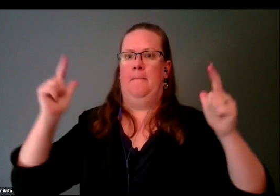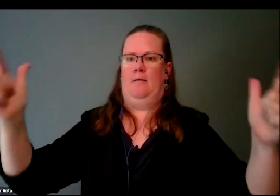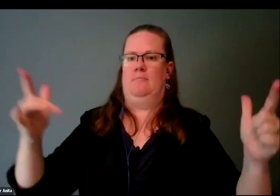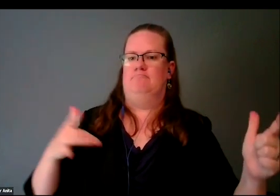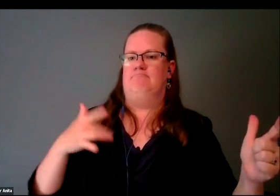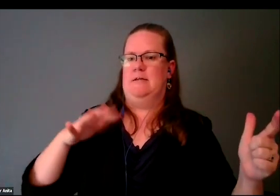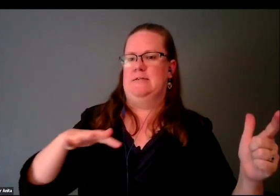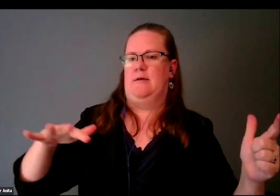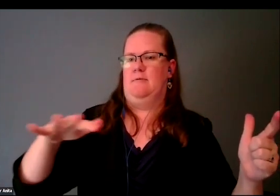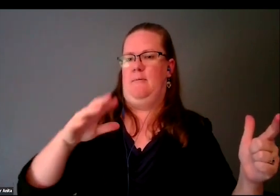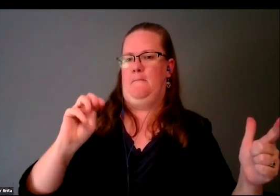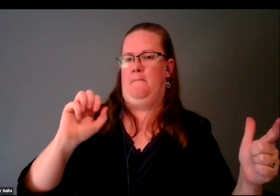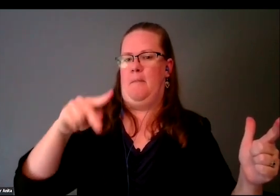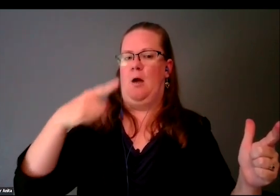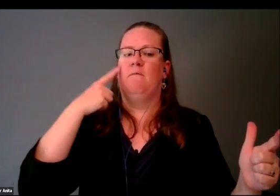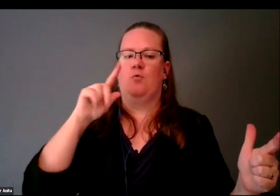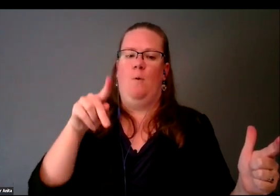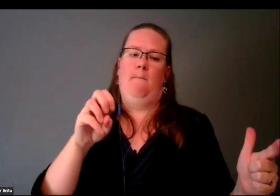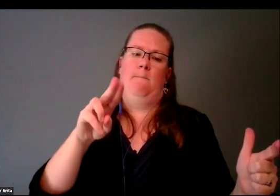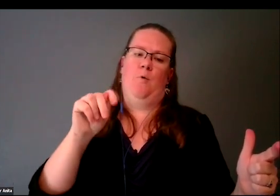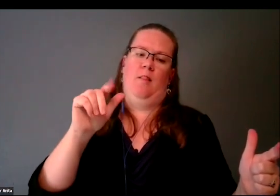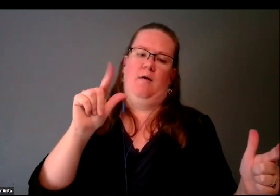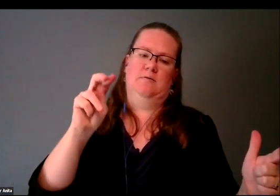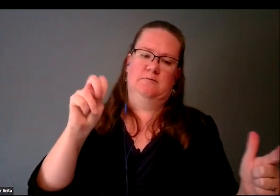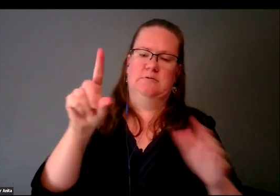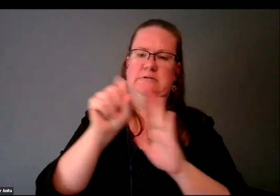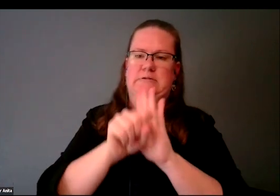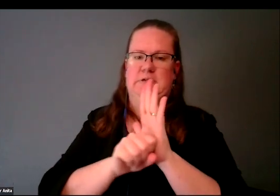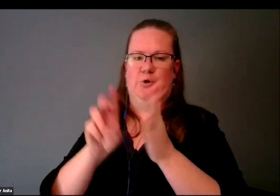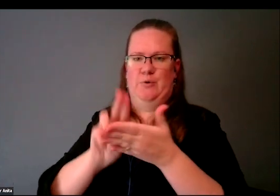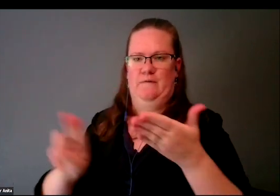That's what's up on screen here. This map has